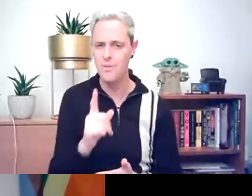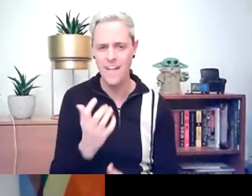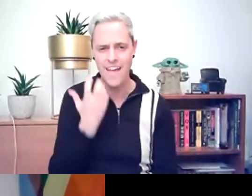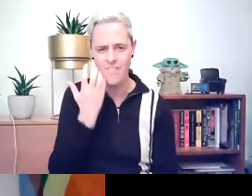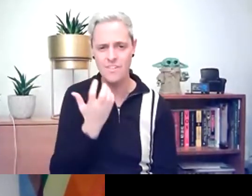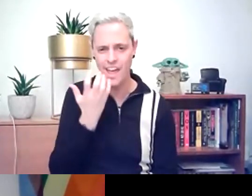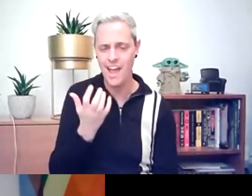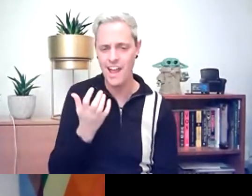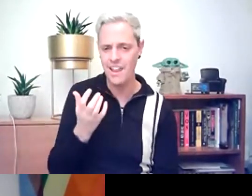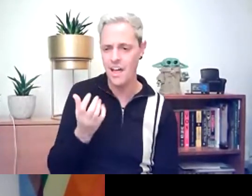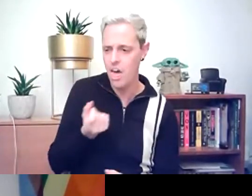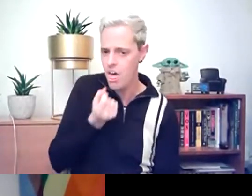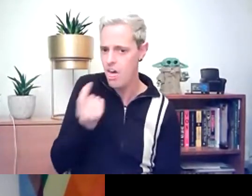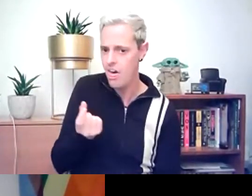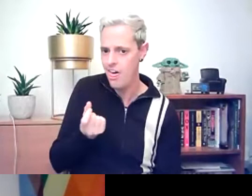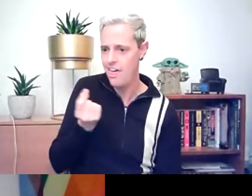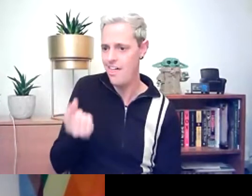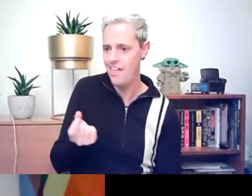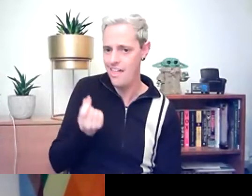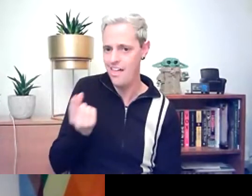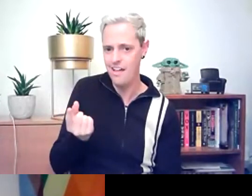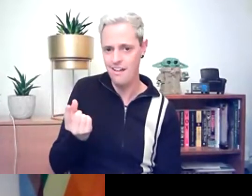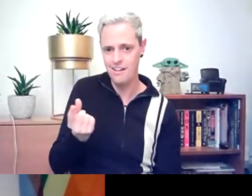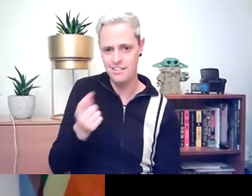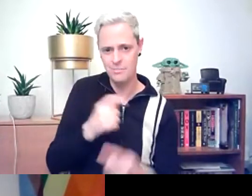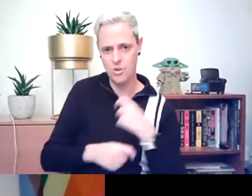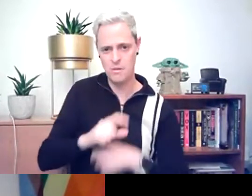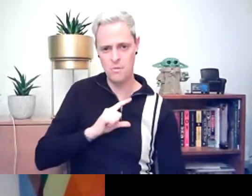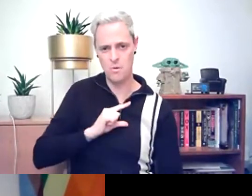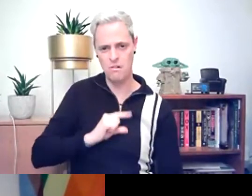feeding of just feeling being made to feel different or feel like you're not quite as